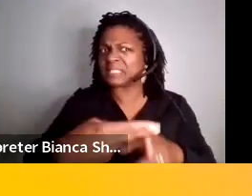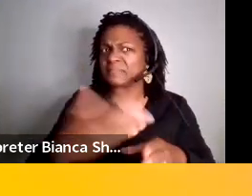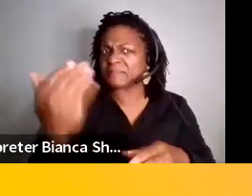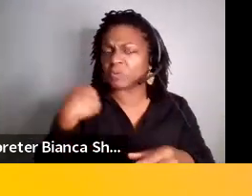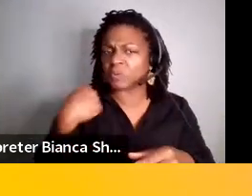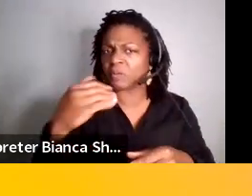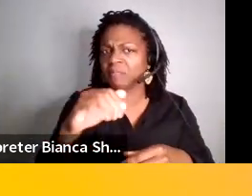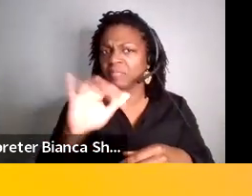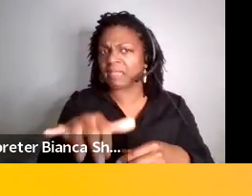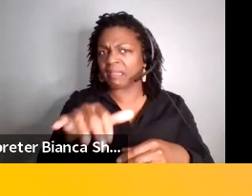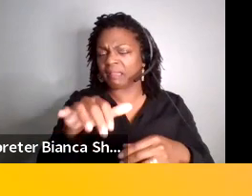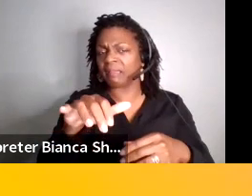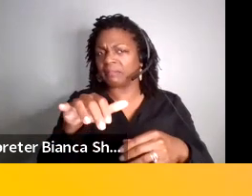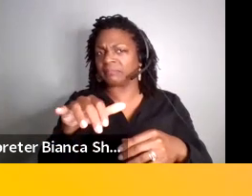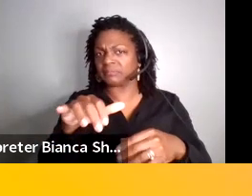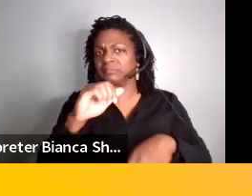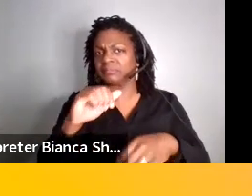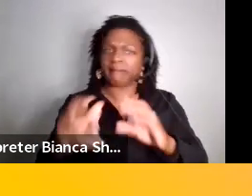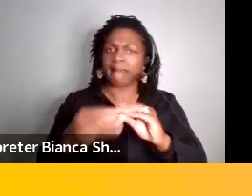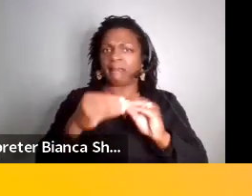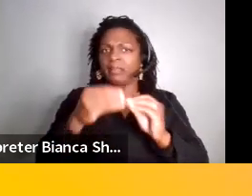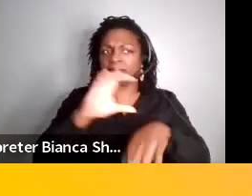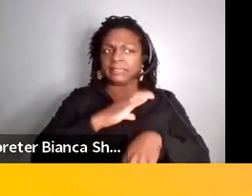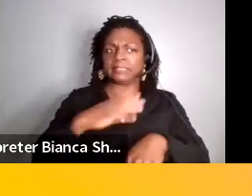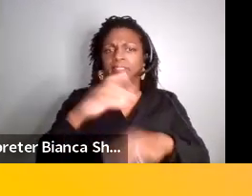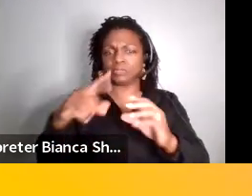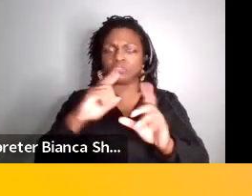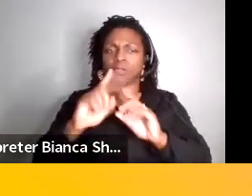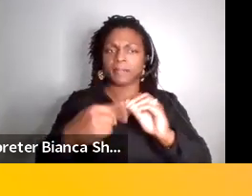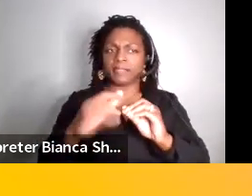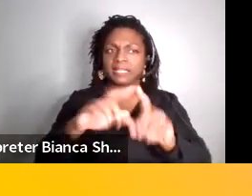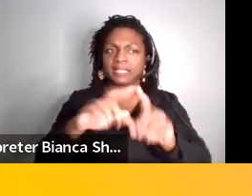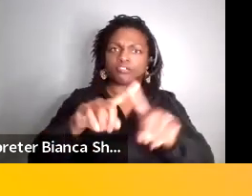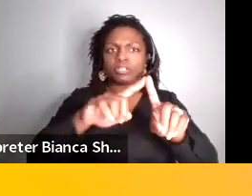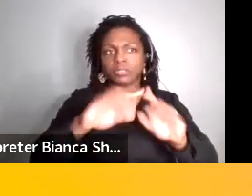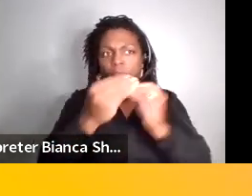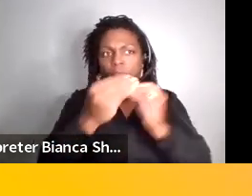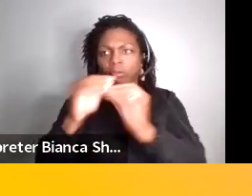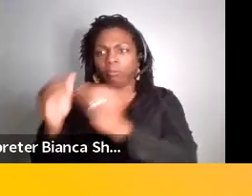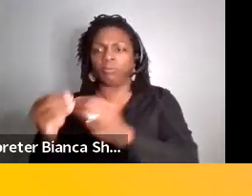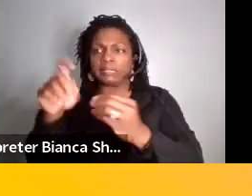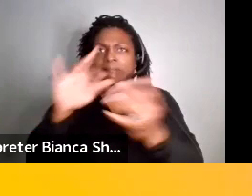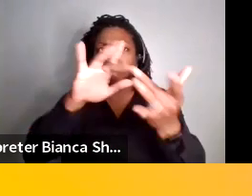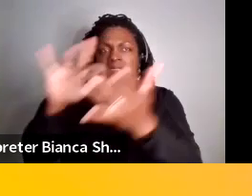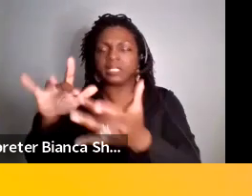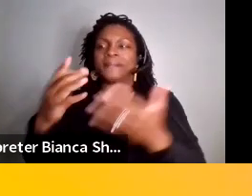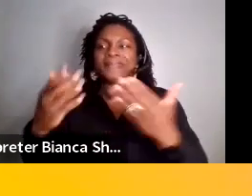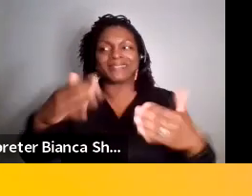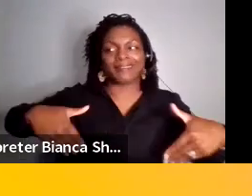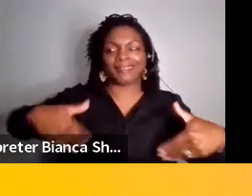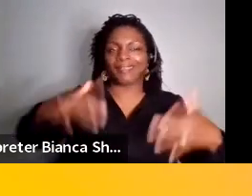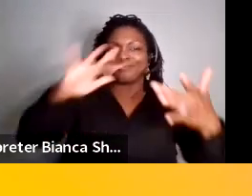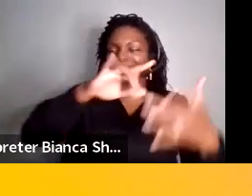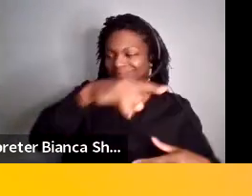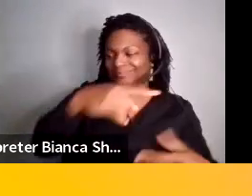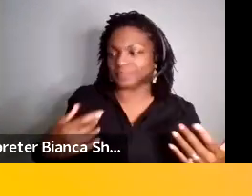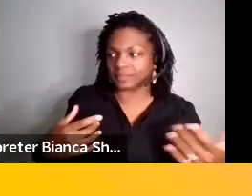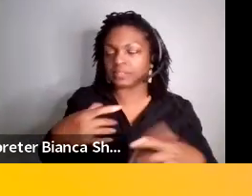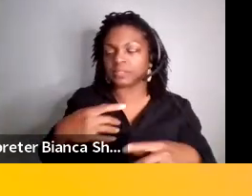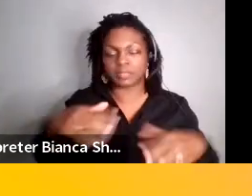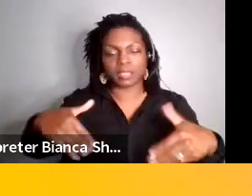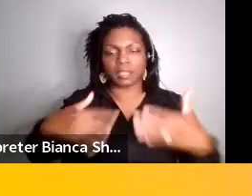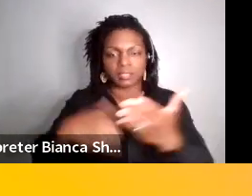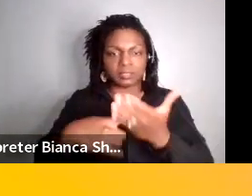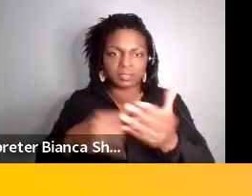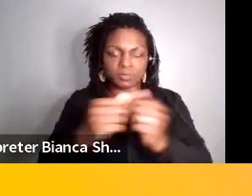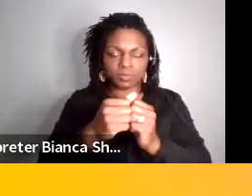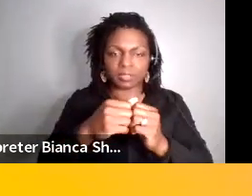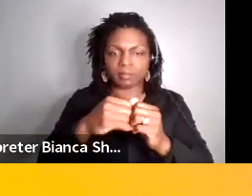You know the ad hoc committee when we were talking about different all the different organizations. and they maybe just hadn't gotten to that point yet, as we hadn't gotten to the topics and speakers.